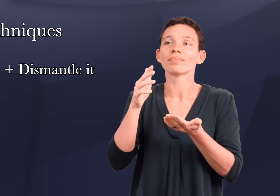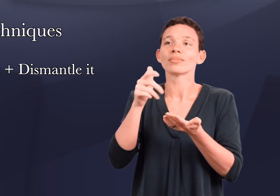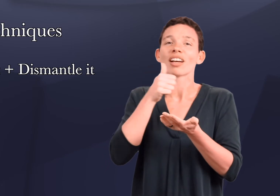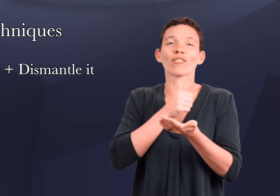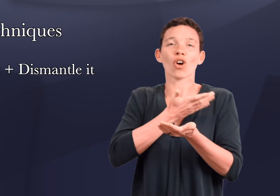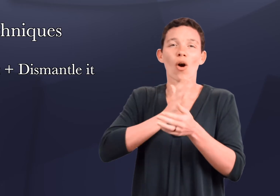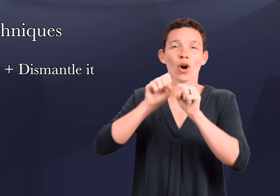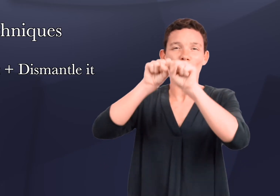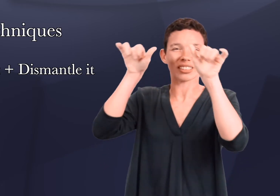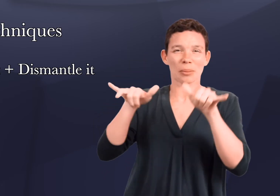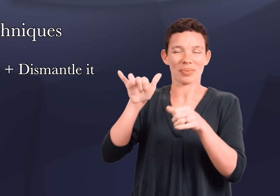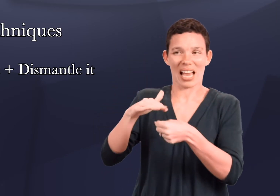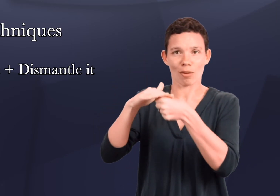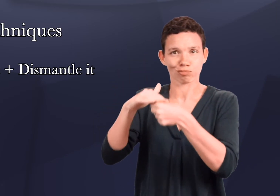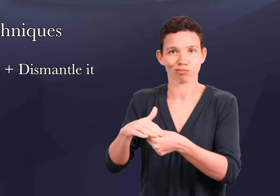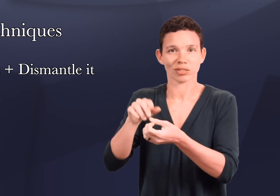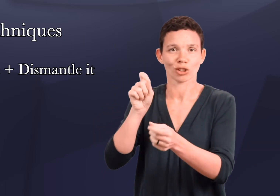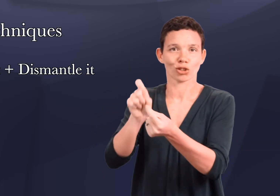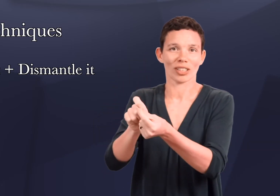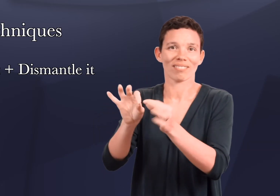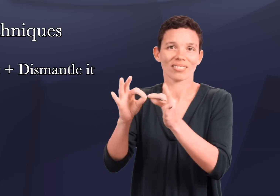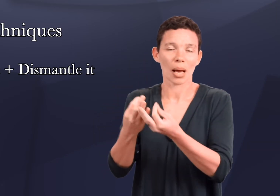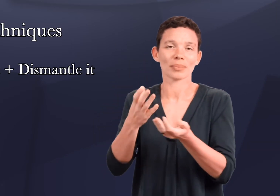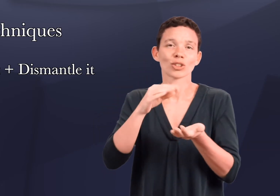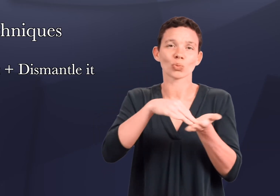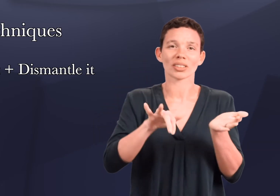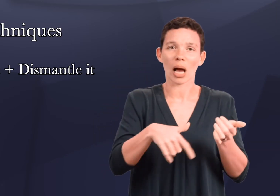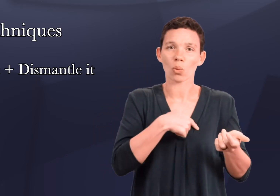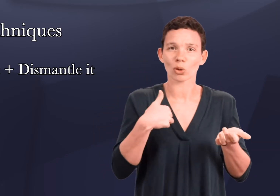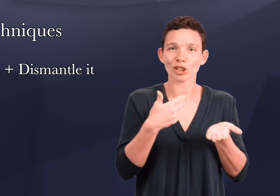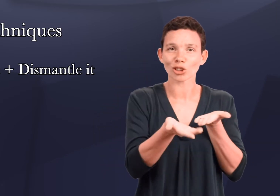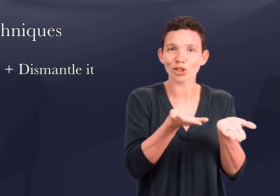Instead, we must work with them to name issues like racism